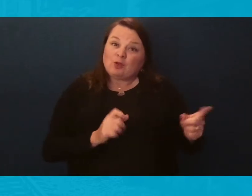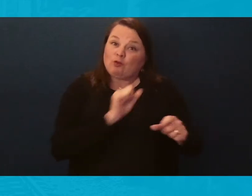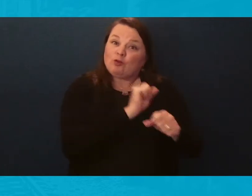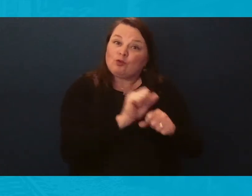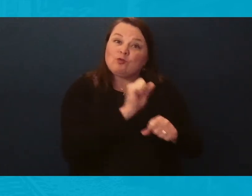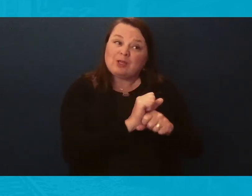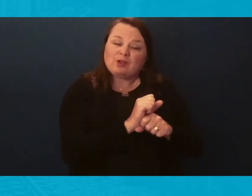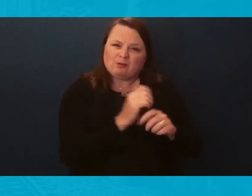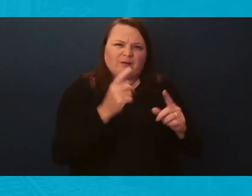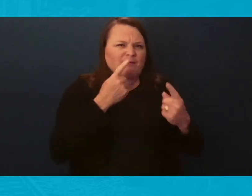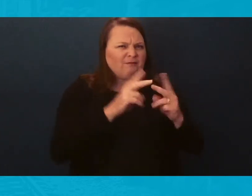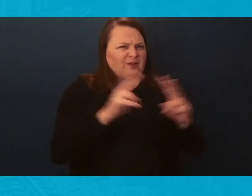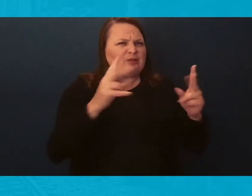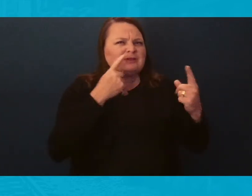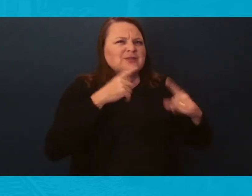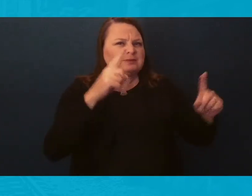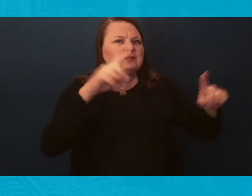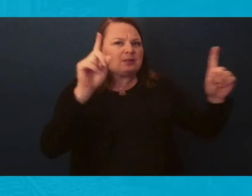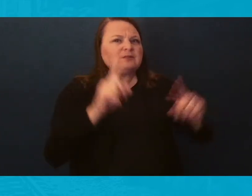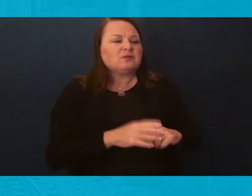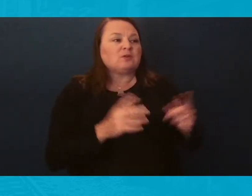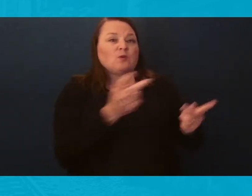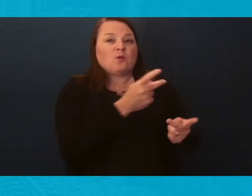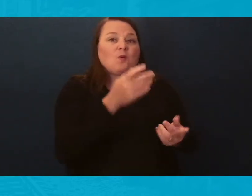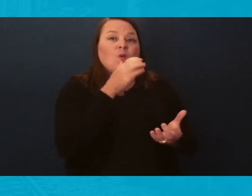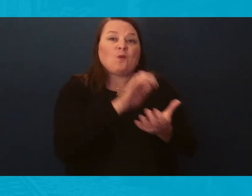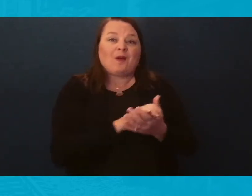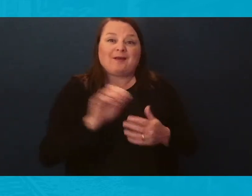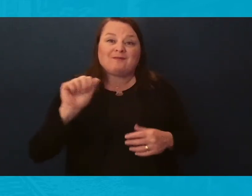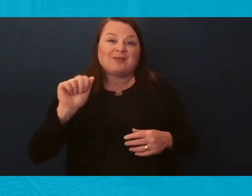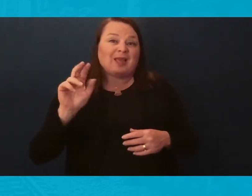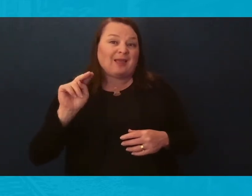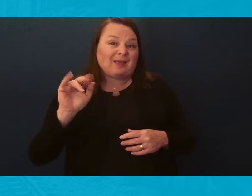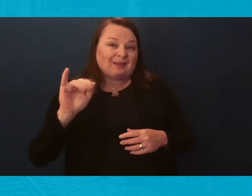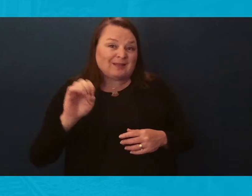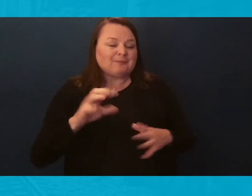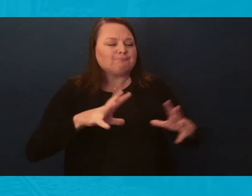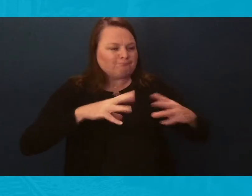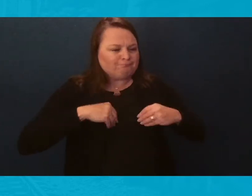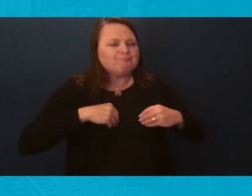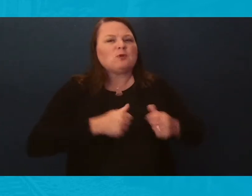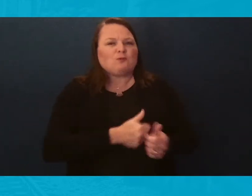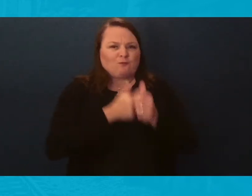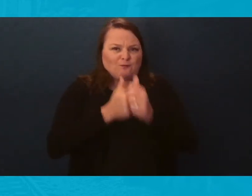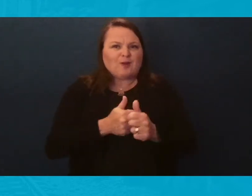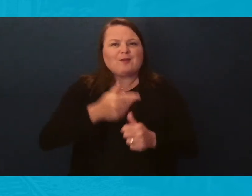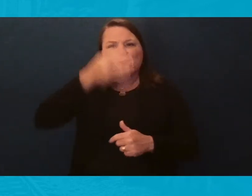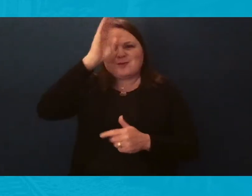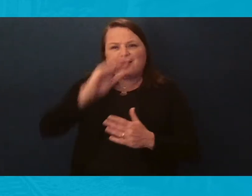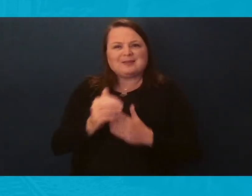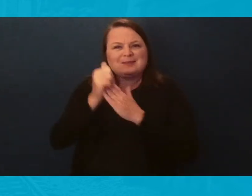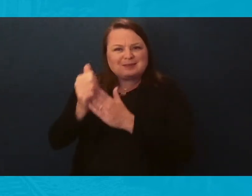At a pivotal career point in a very successful marketplace career, Ross and wife, Annie, followed God's leading